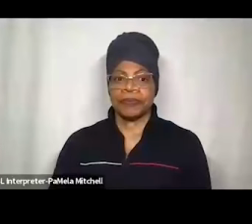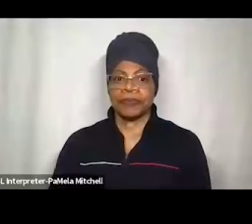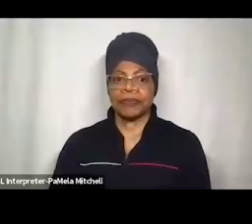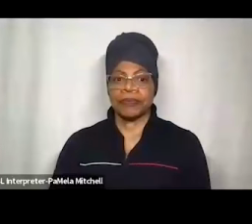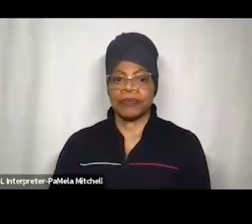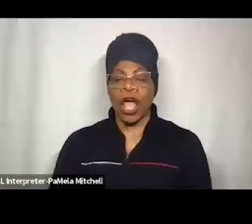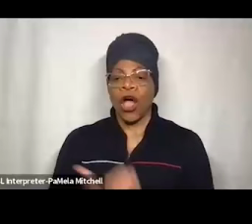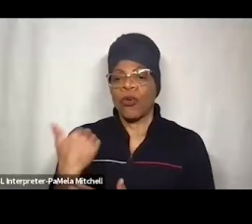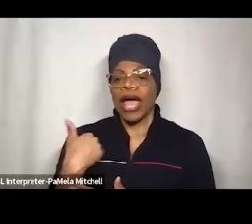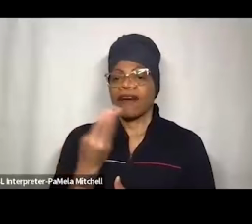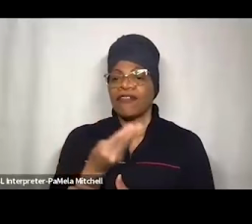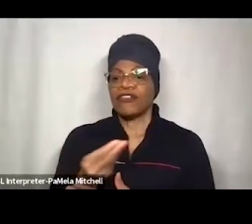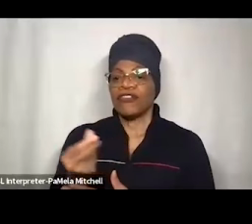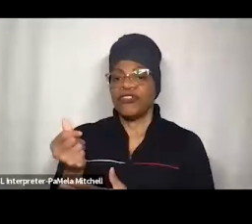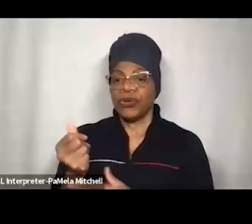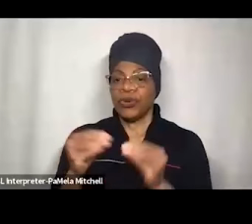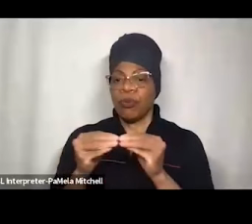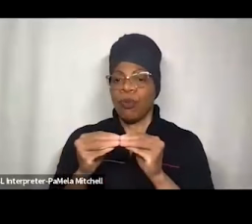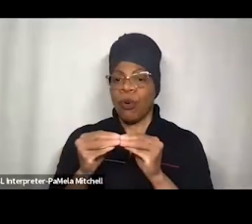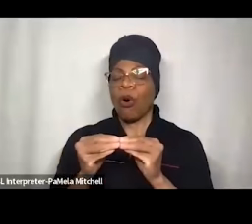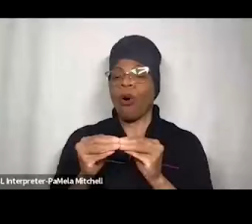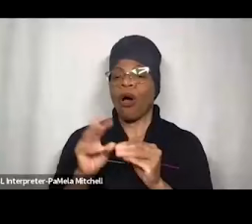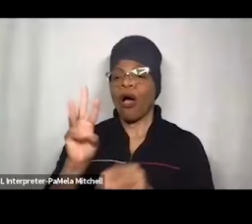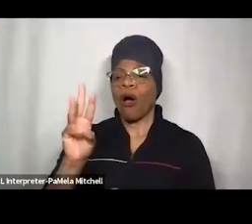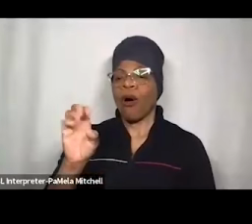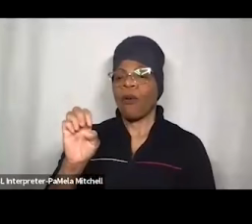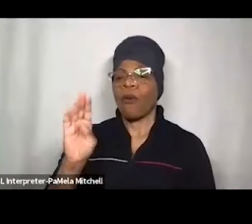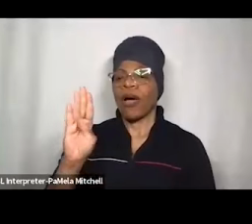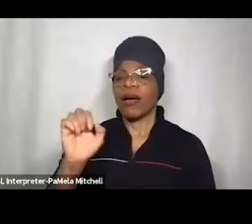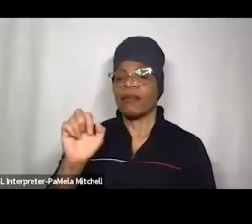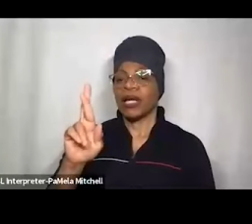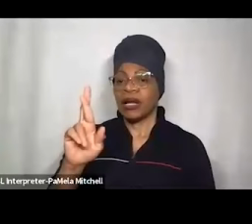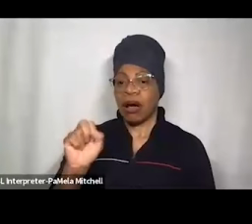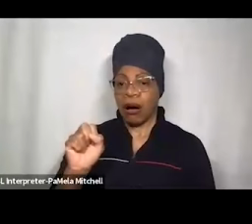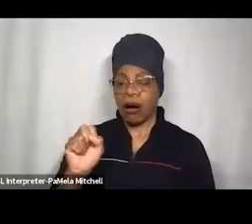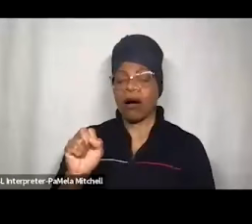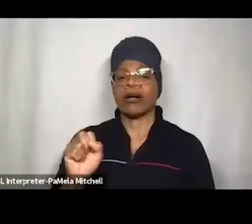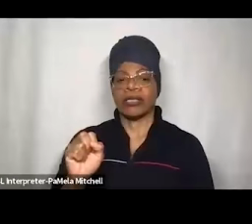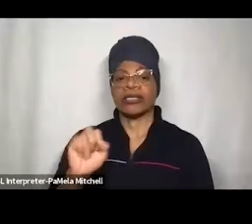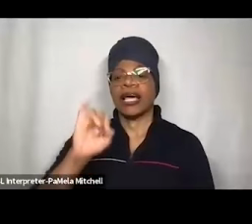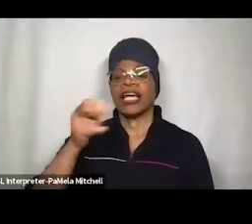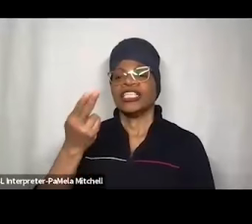We do have a couple of upcoming webinars. We'd love to see you all there. On January 16th, we will be talking